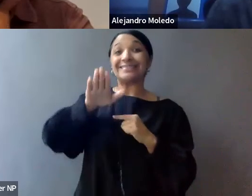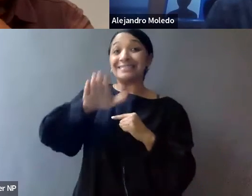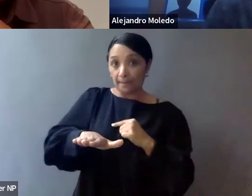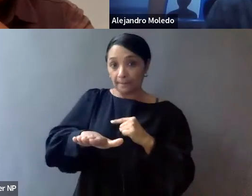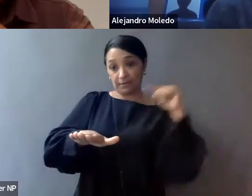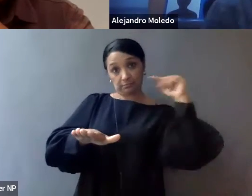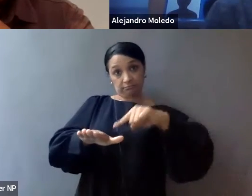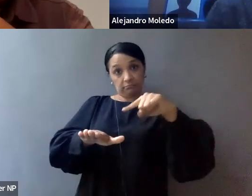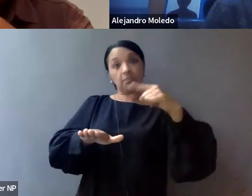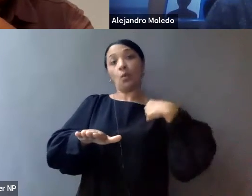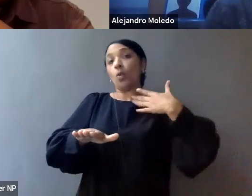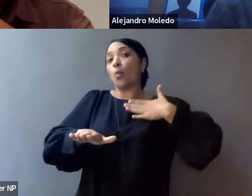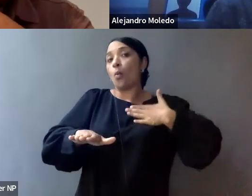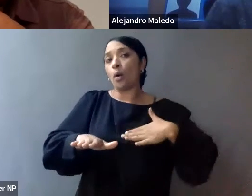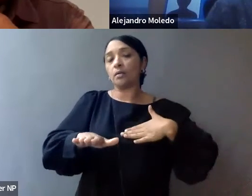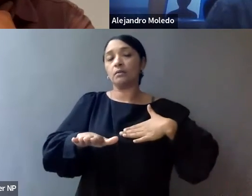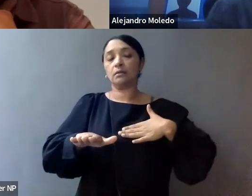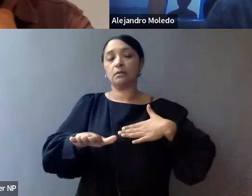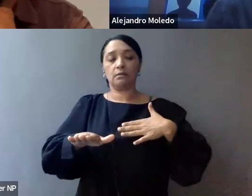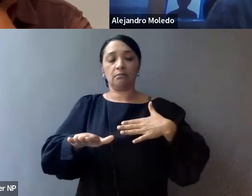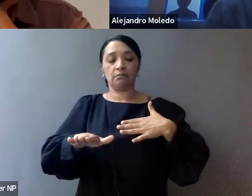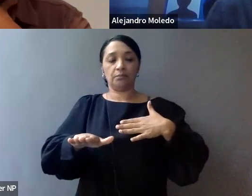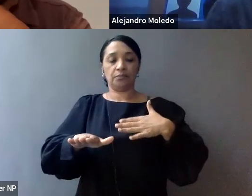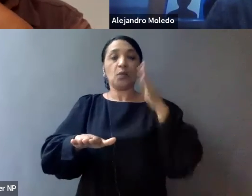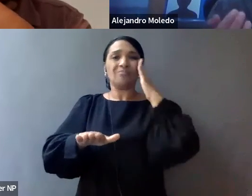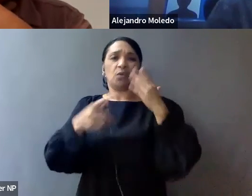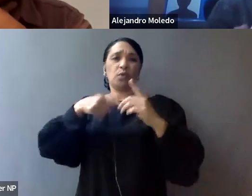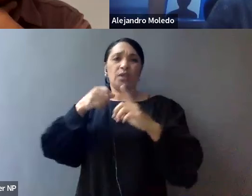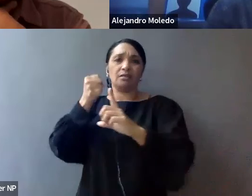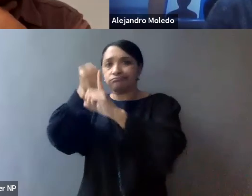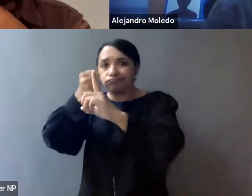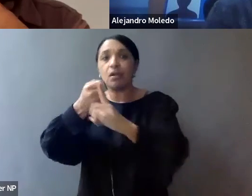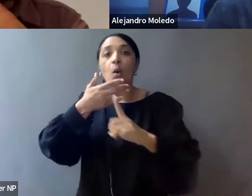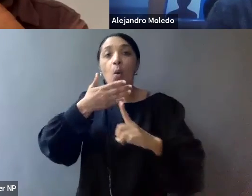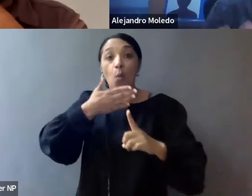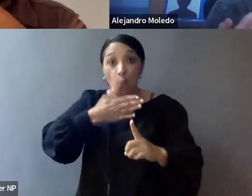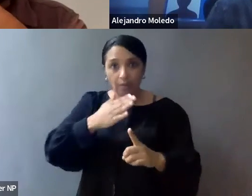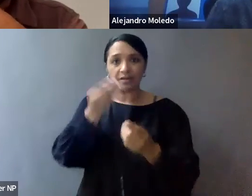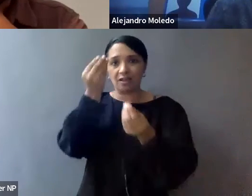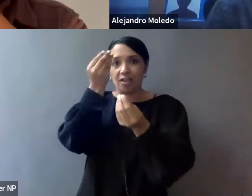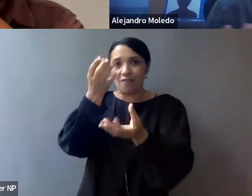and what we are calling for in our advocacy is to have that information in a database.